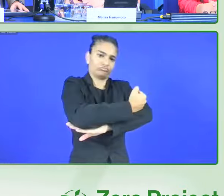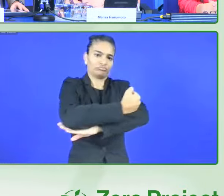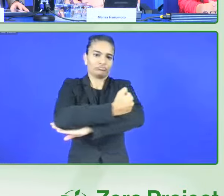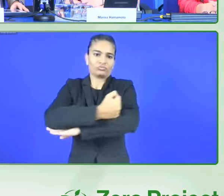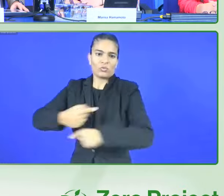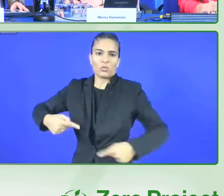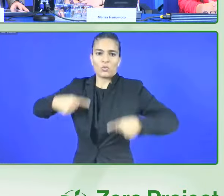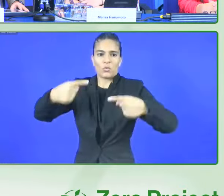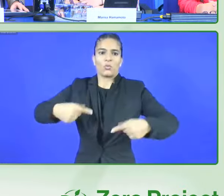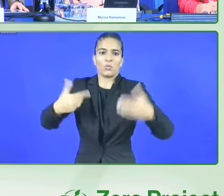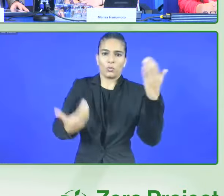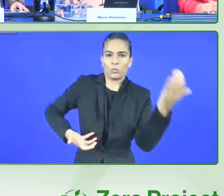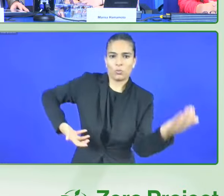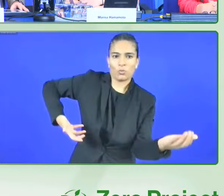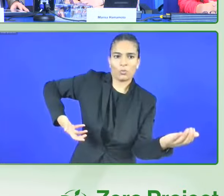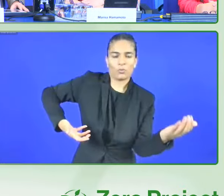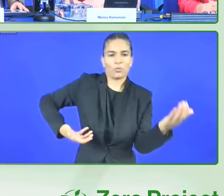their projects.